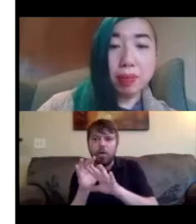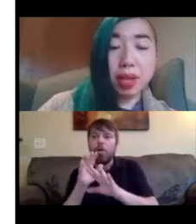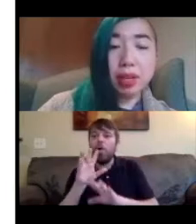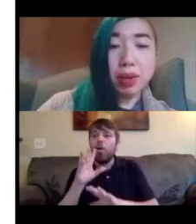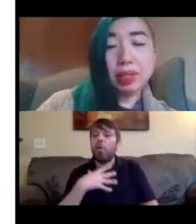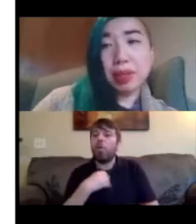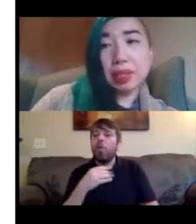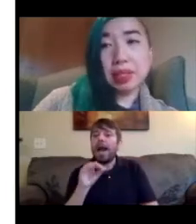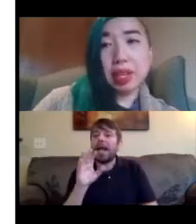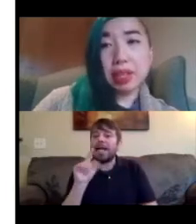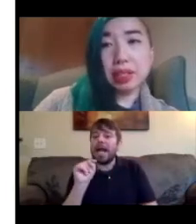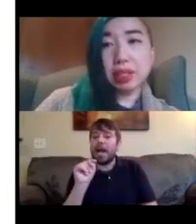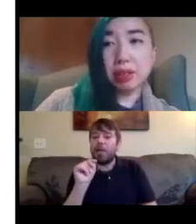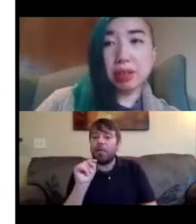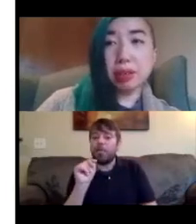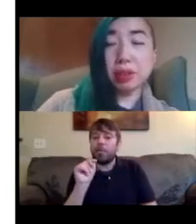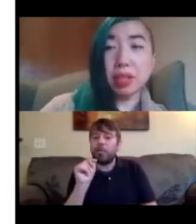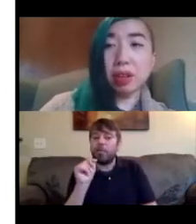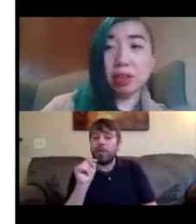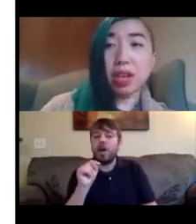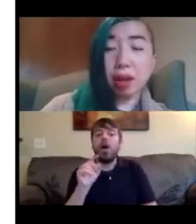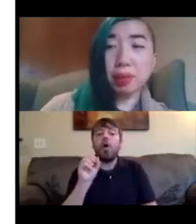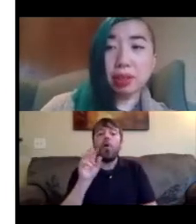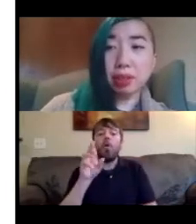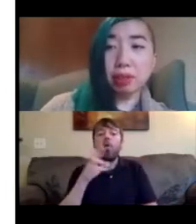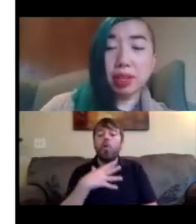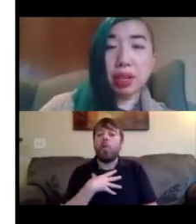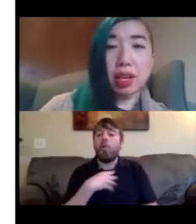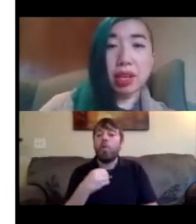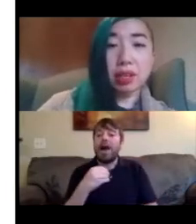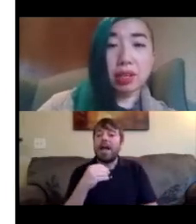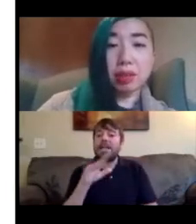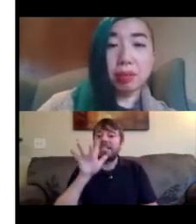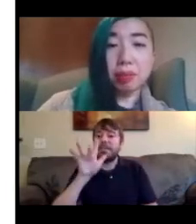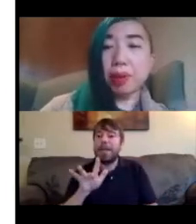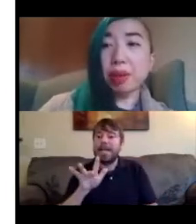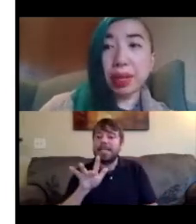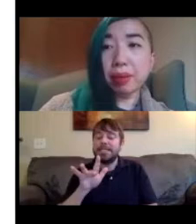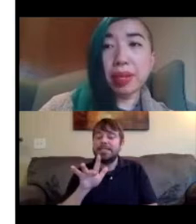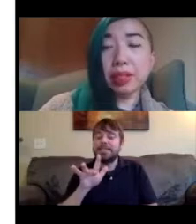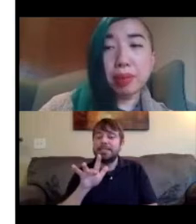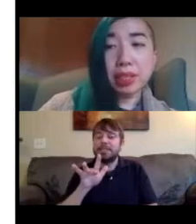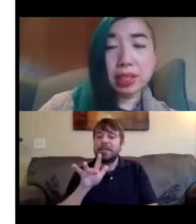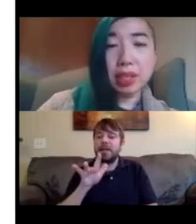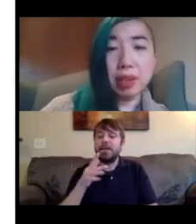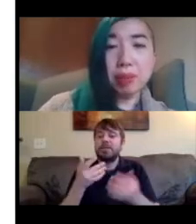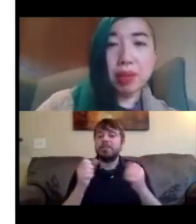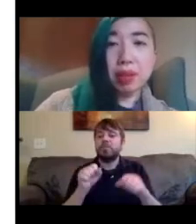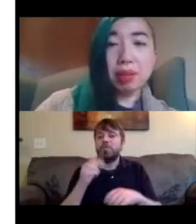and then white space in a text when there's large gaps--blank space--through